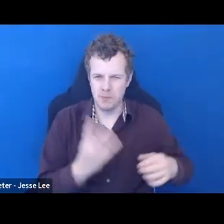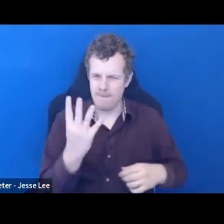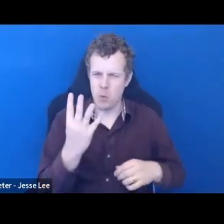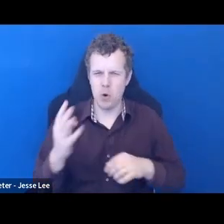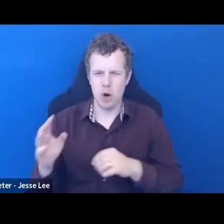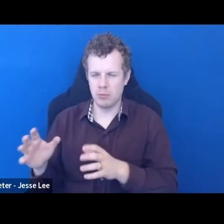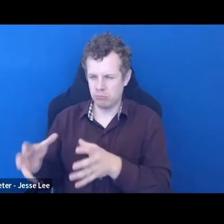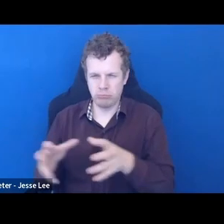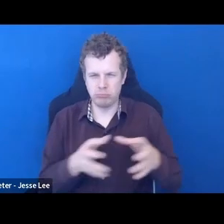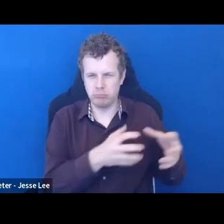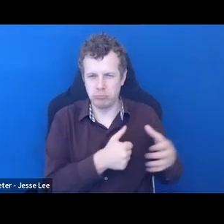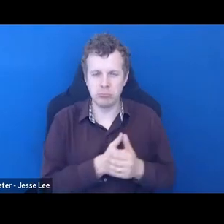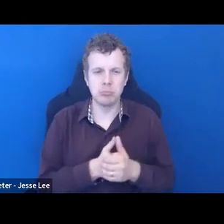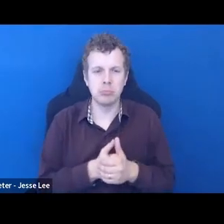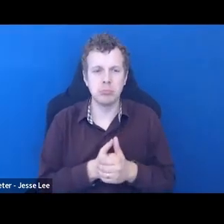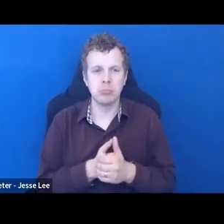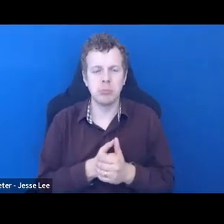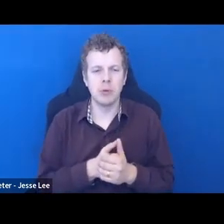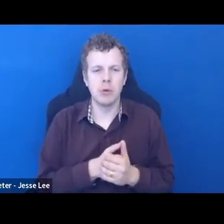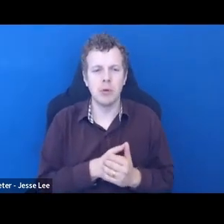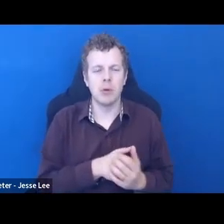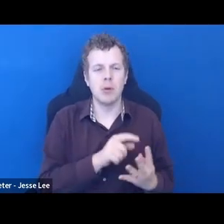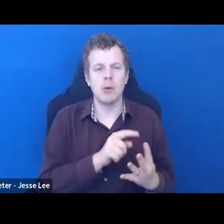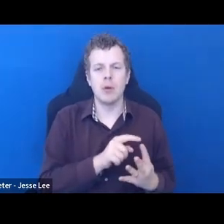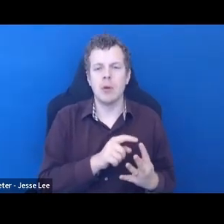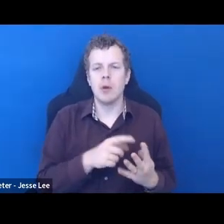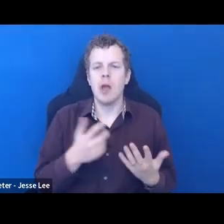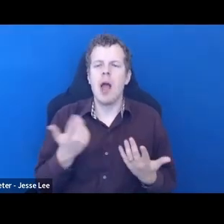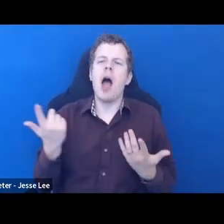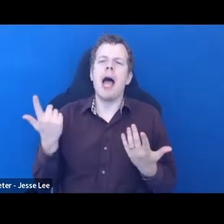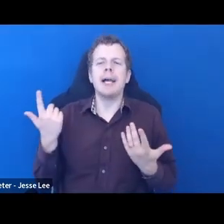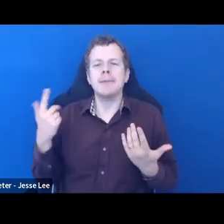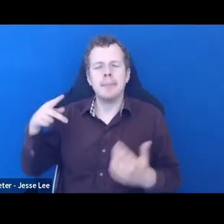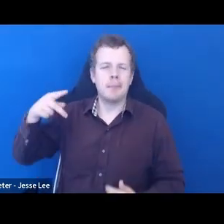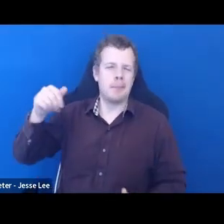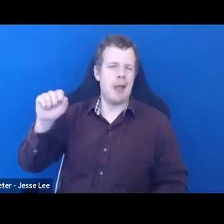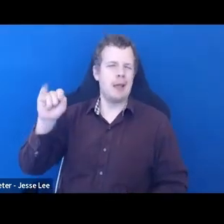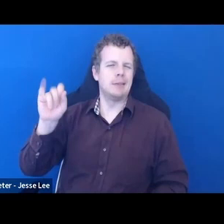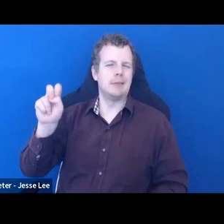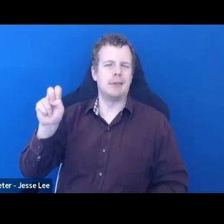One was being passive in the face of the system. Meaning that they're a patient.